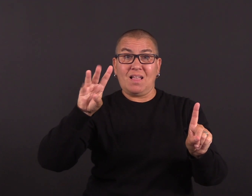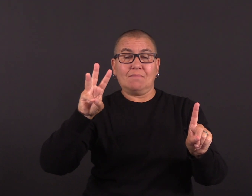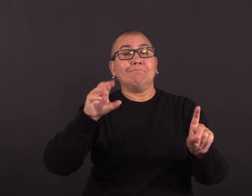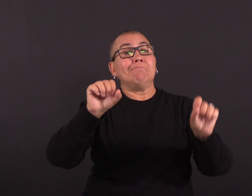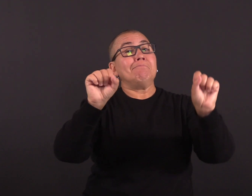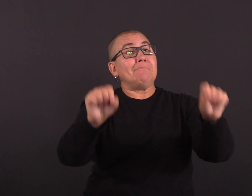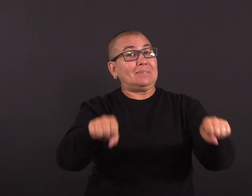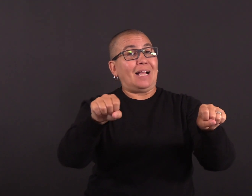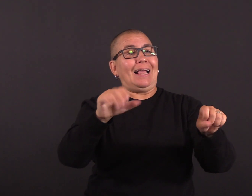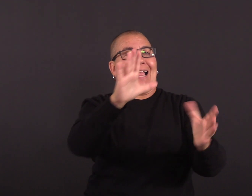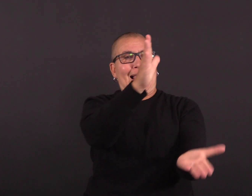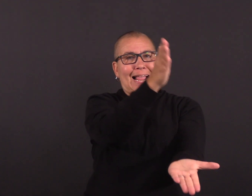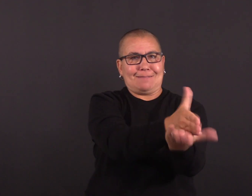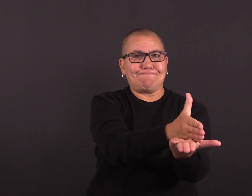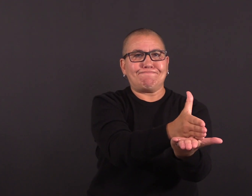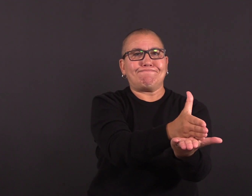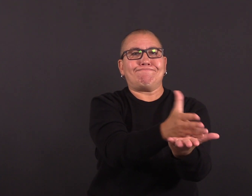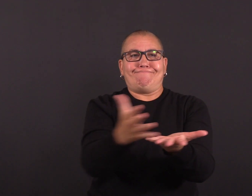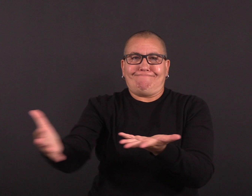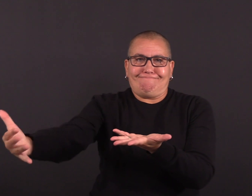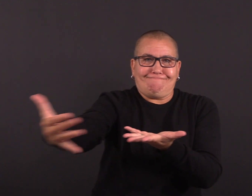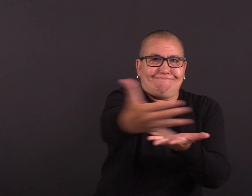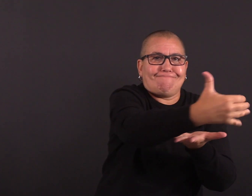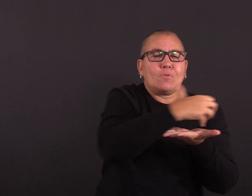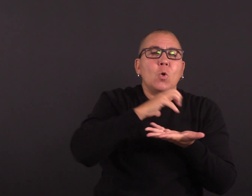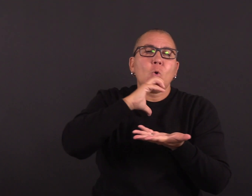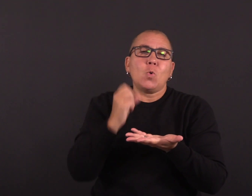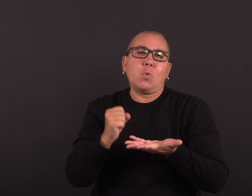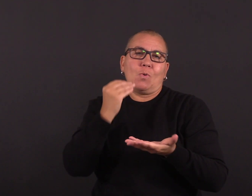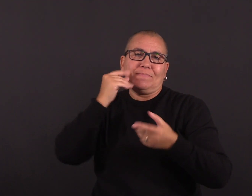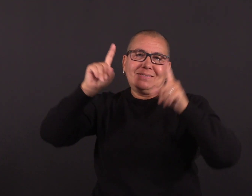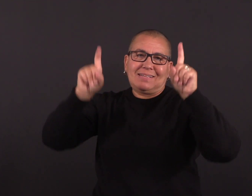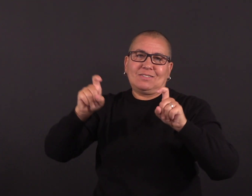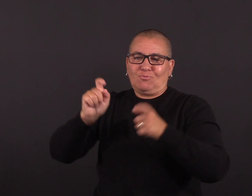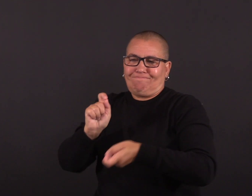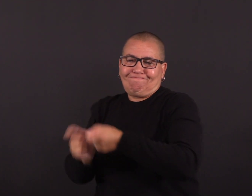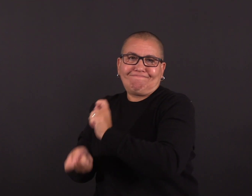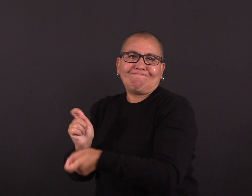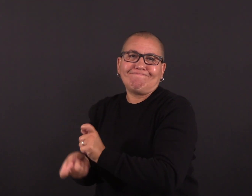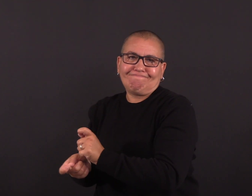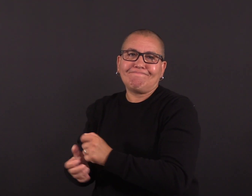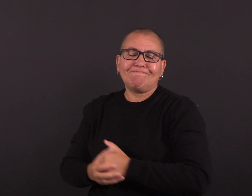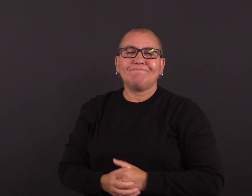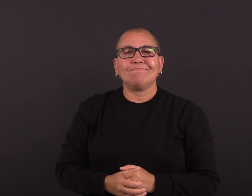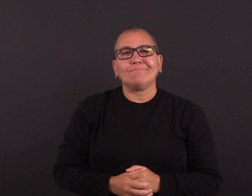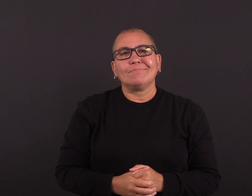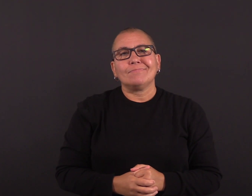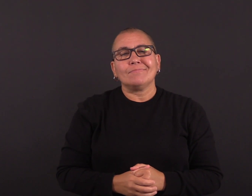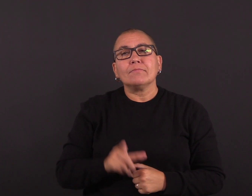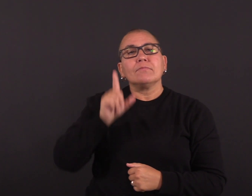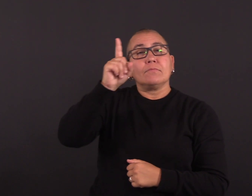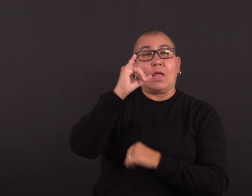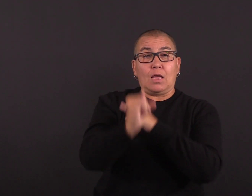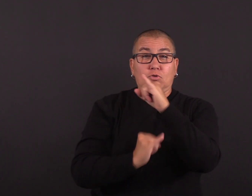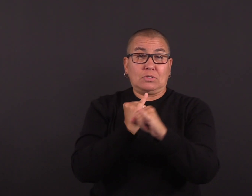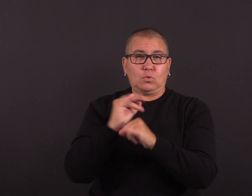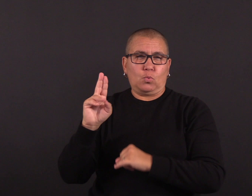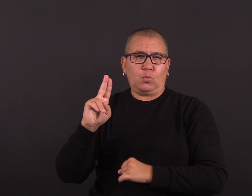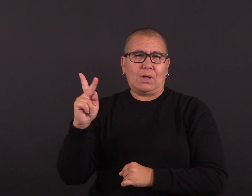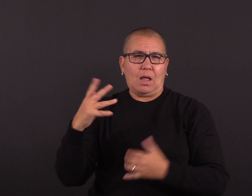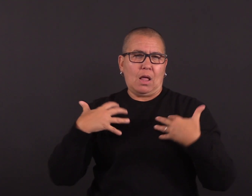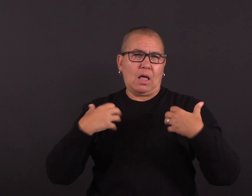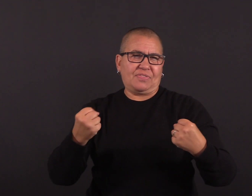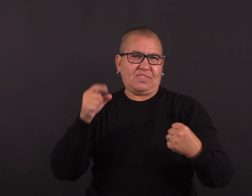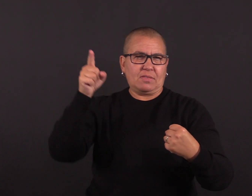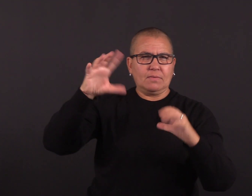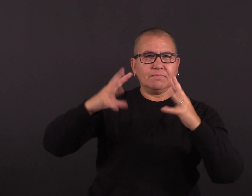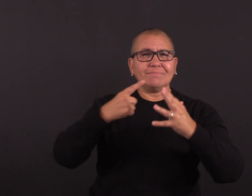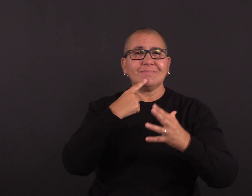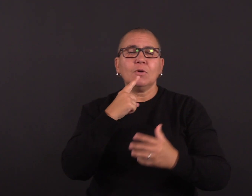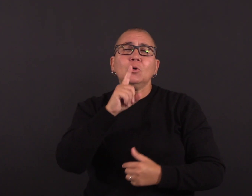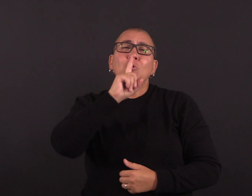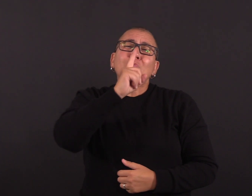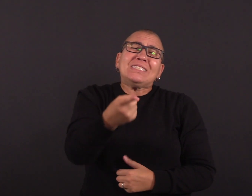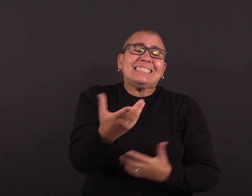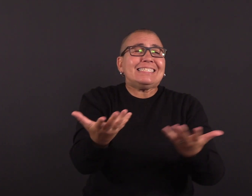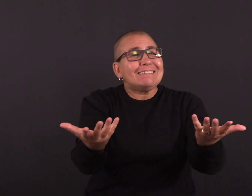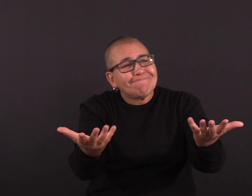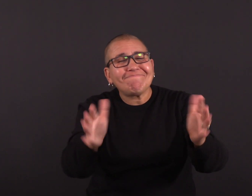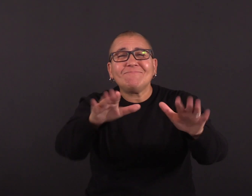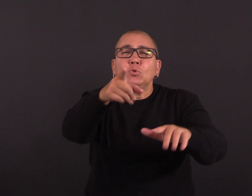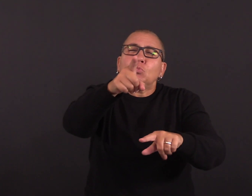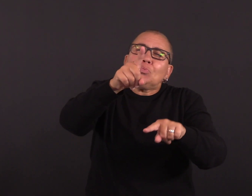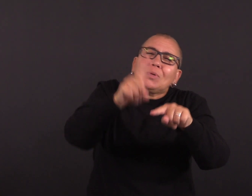we can compare them against each other so we have data for everything," said Merchak.